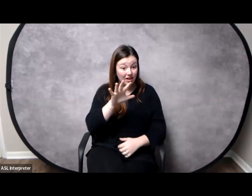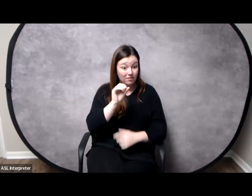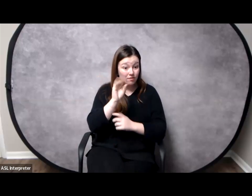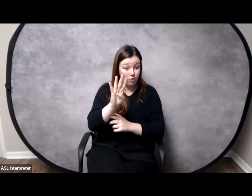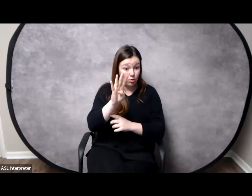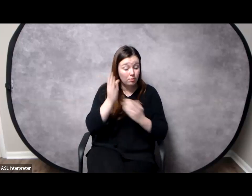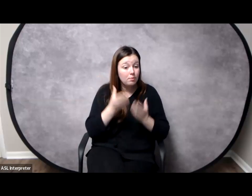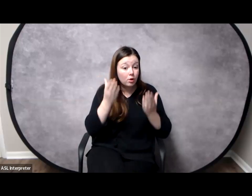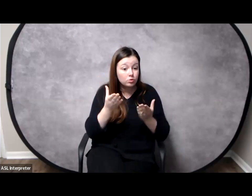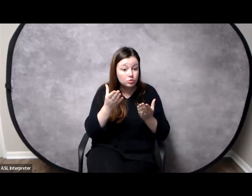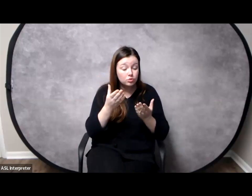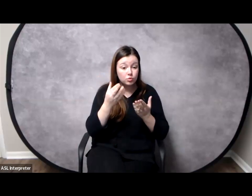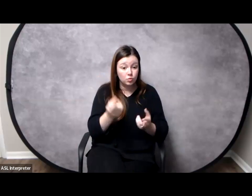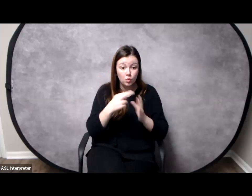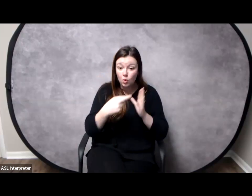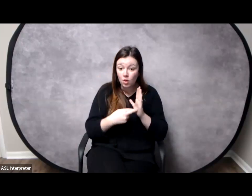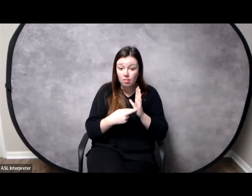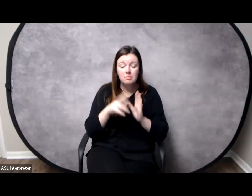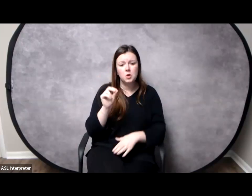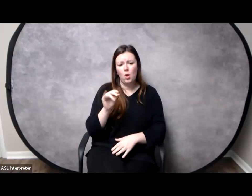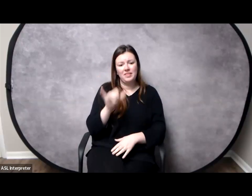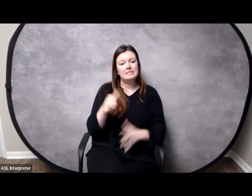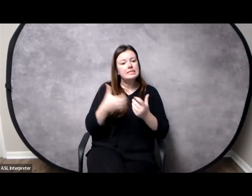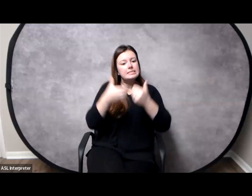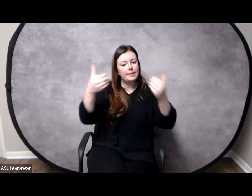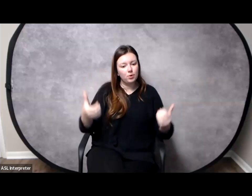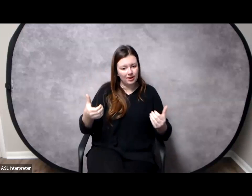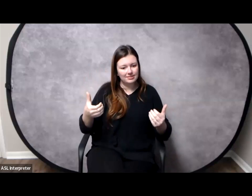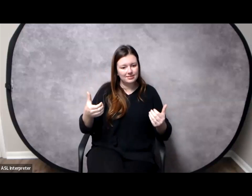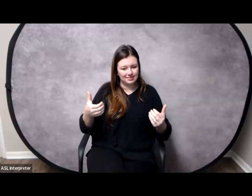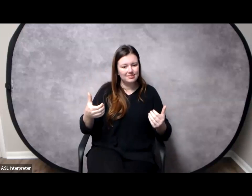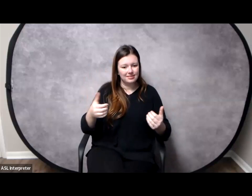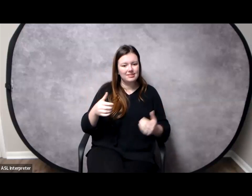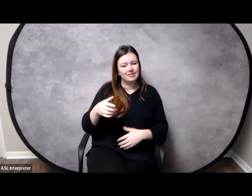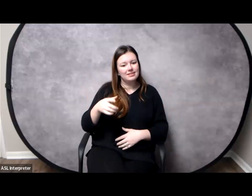That's a separate and distinct civil rights determination.